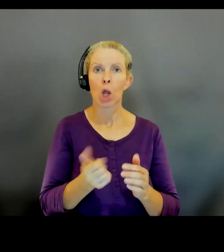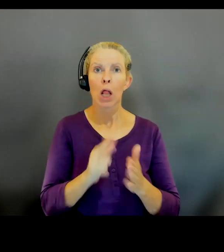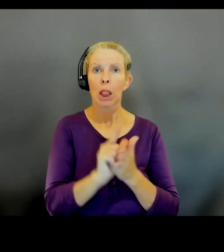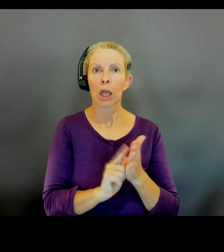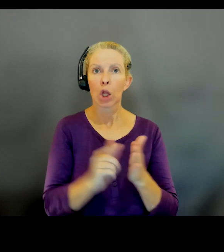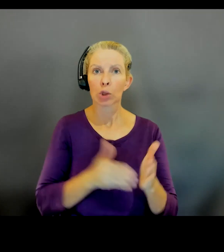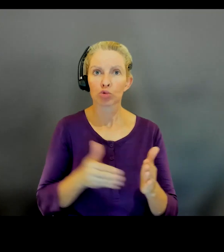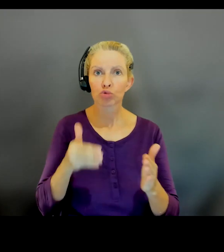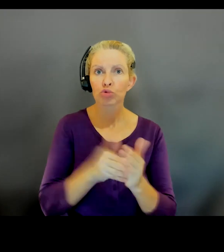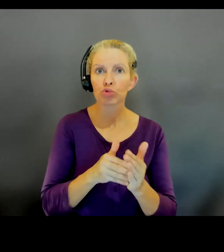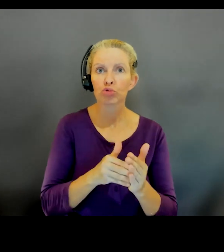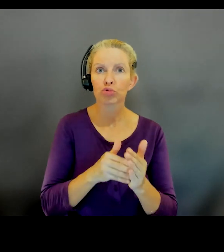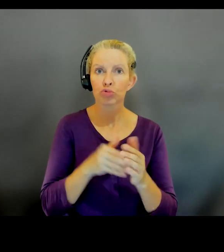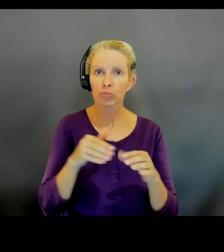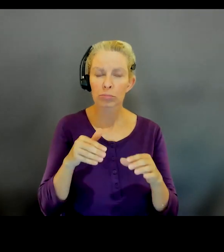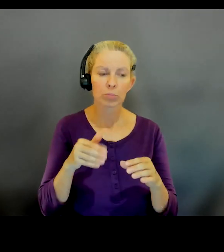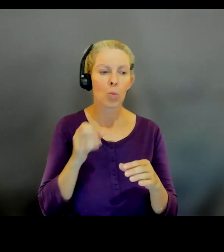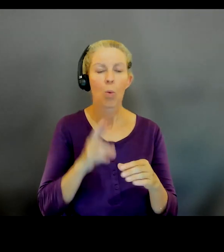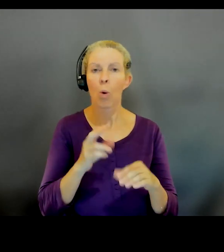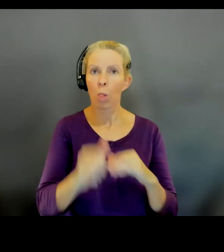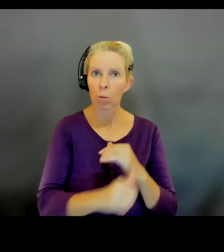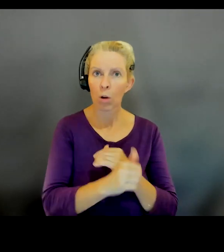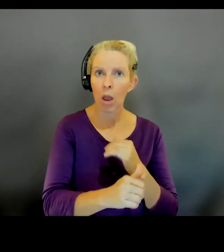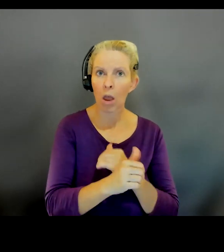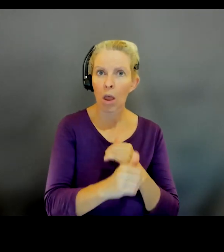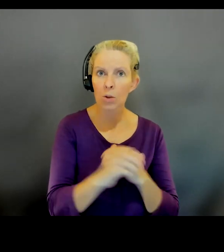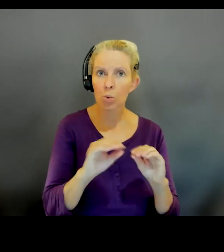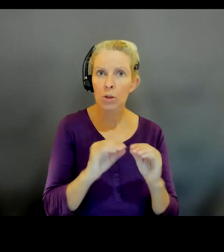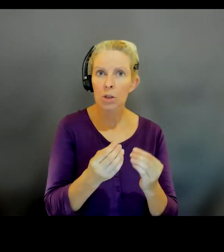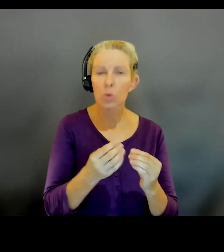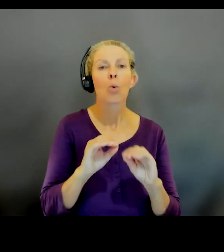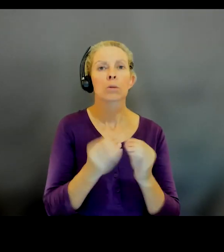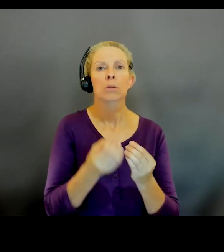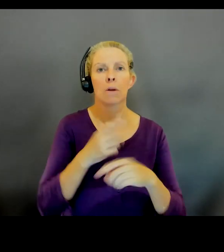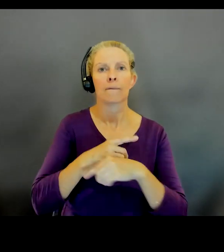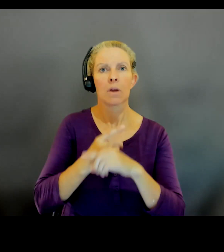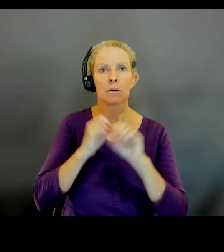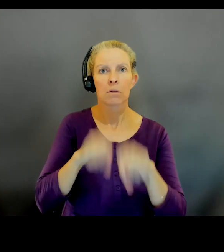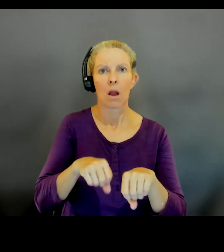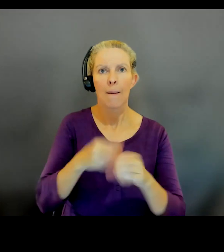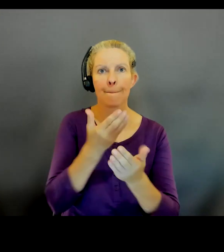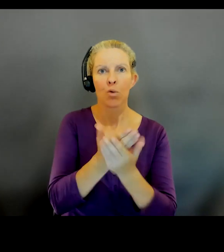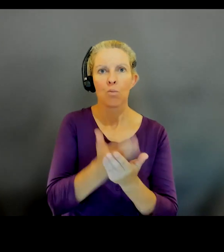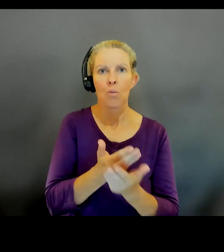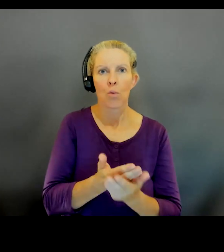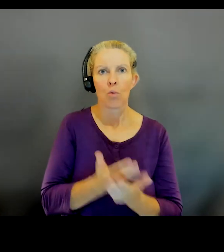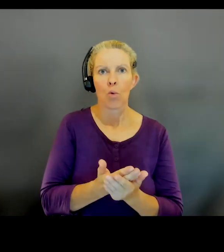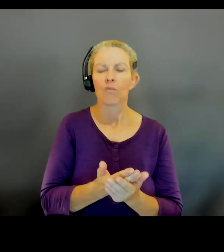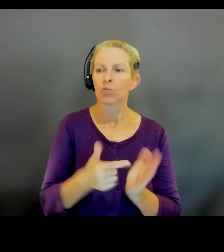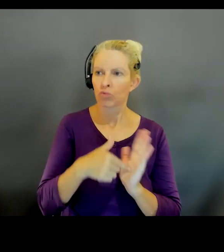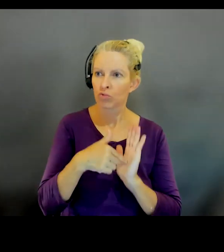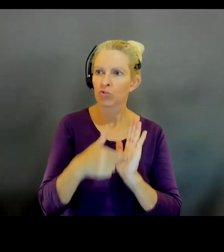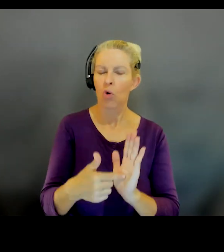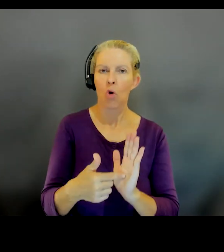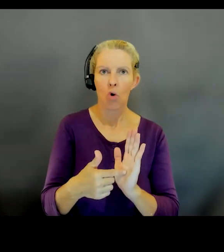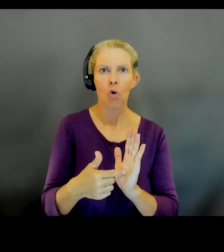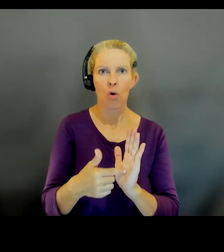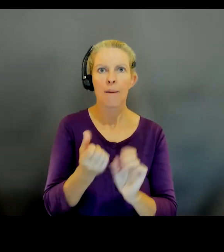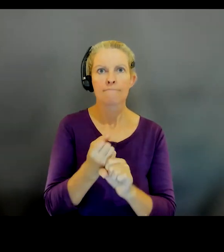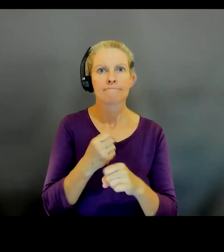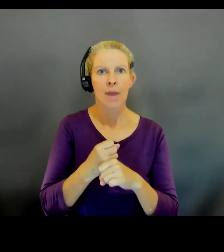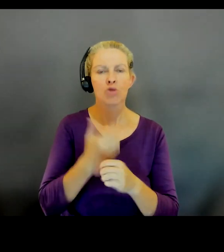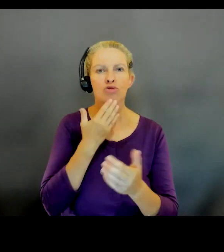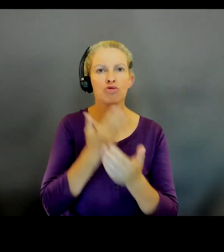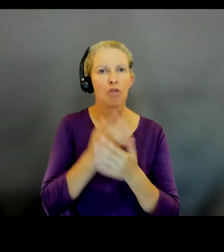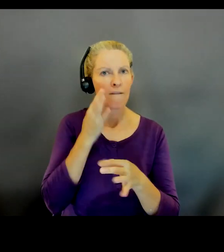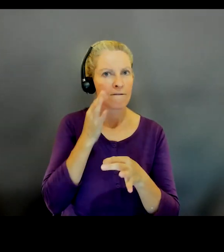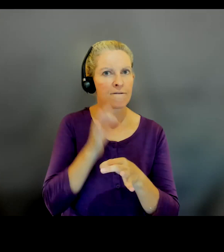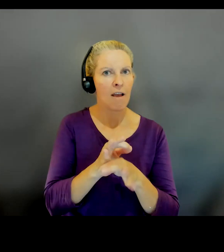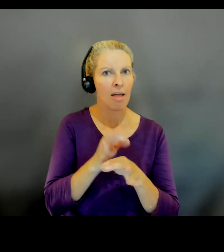against your organization. This will allow you to show that you have made a good-faith effort to be